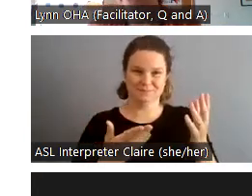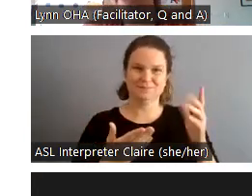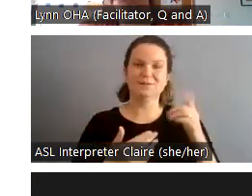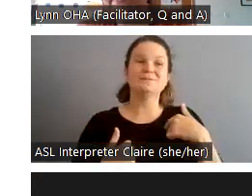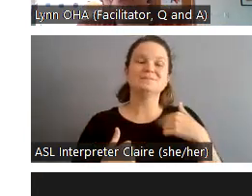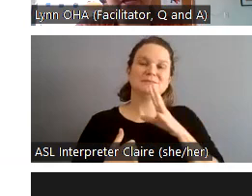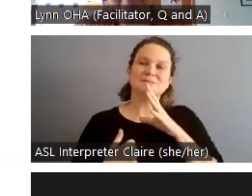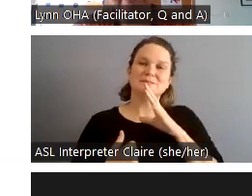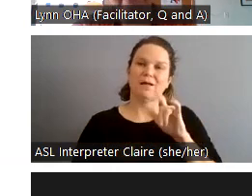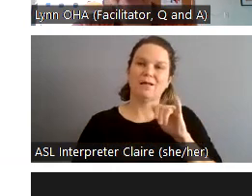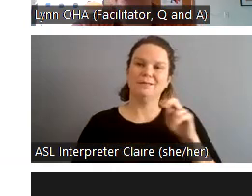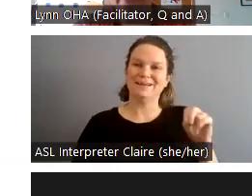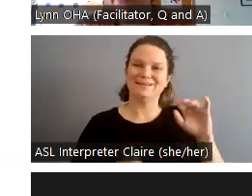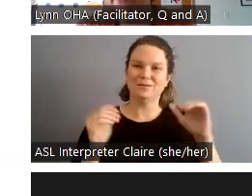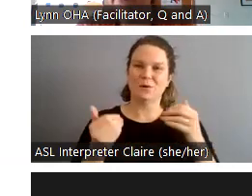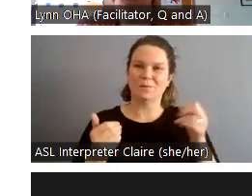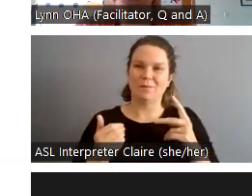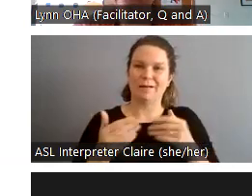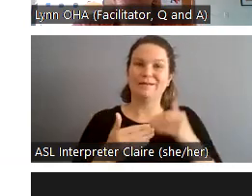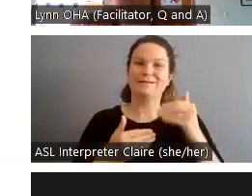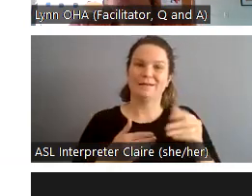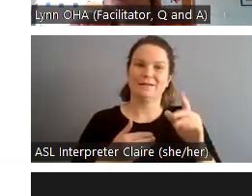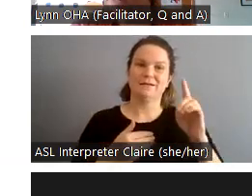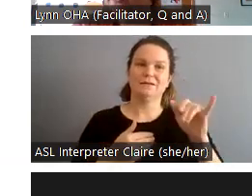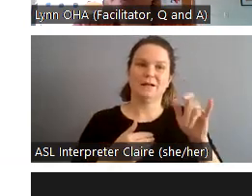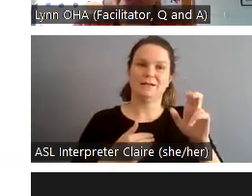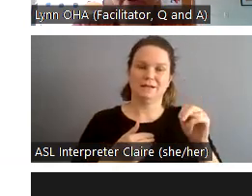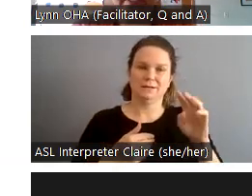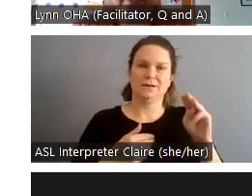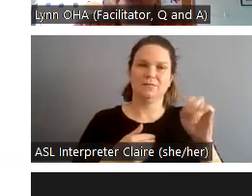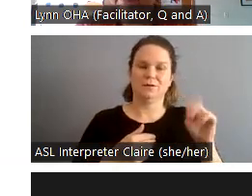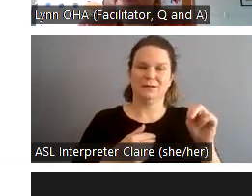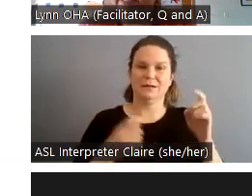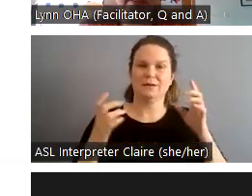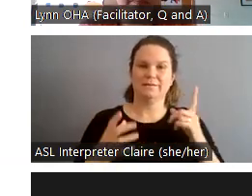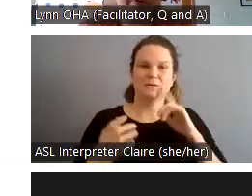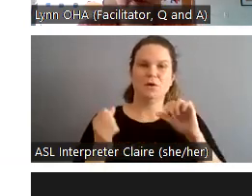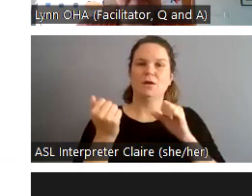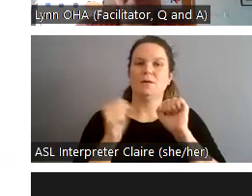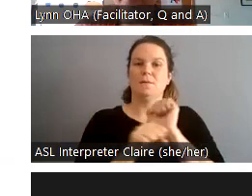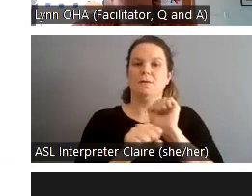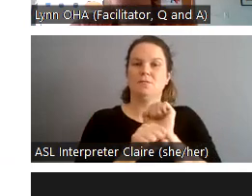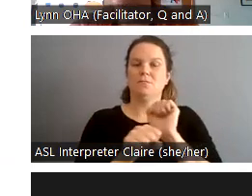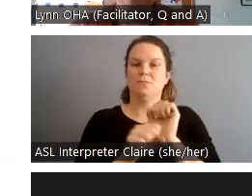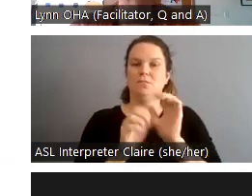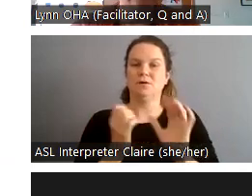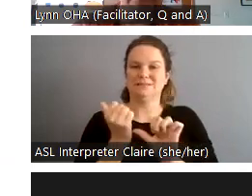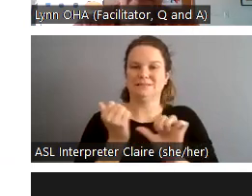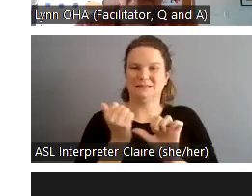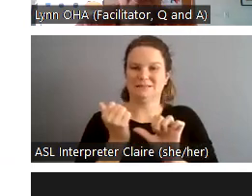Next up we have Dylan Morgan- Dylan is the Manager for Employer Assistance at